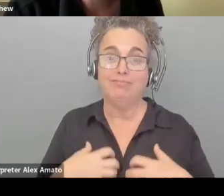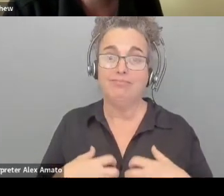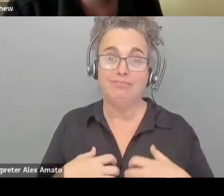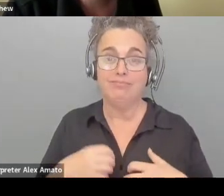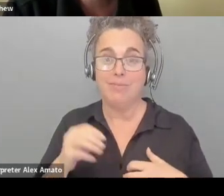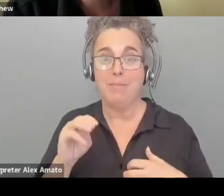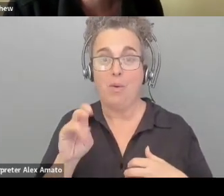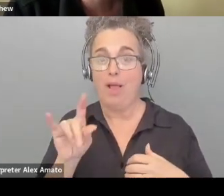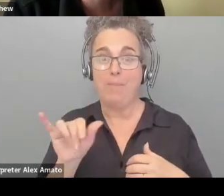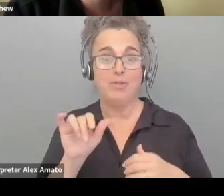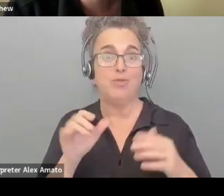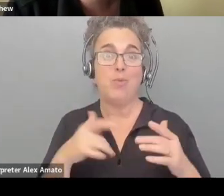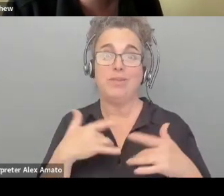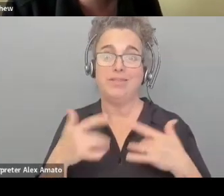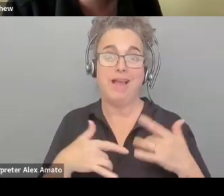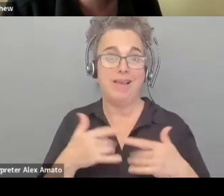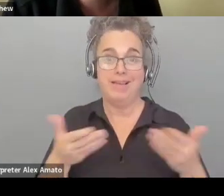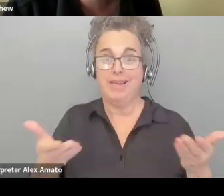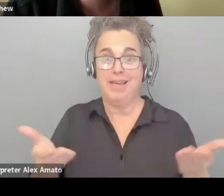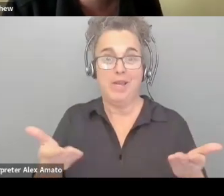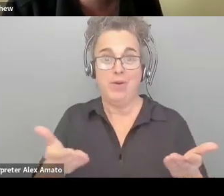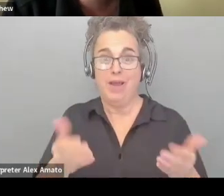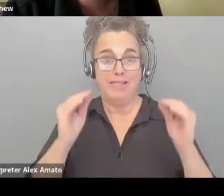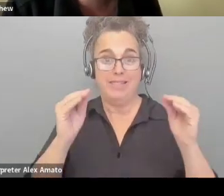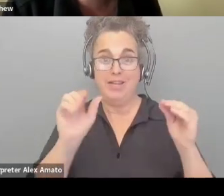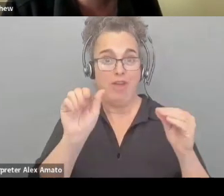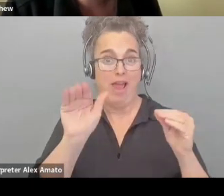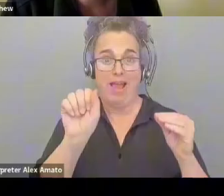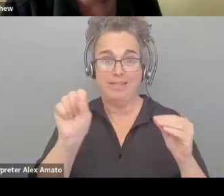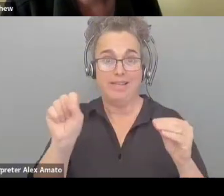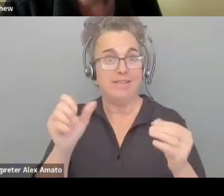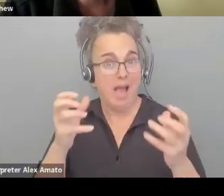I want disabled people to have access to everything everyone else does.